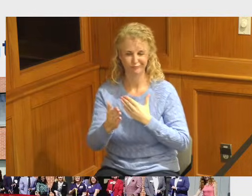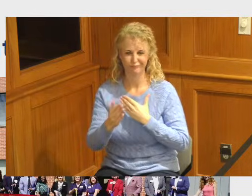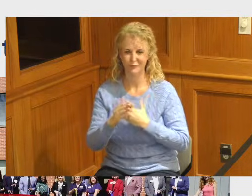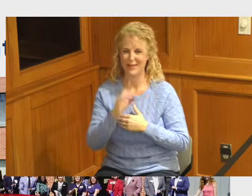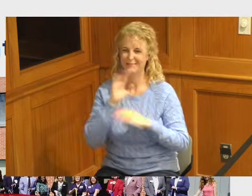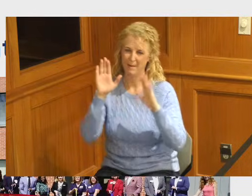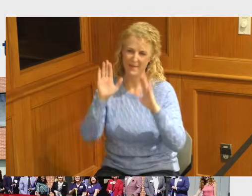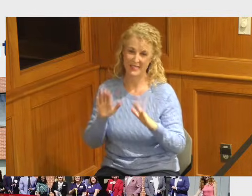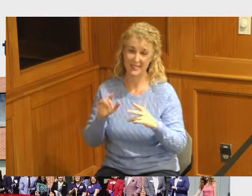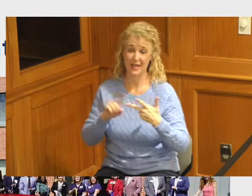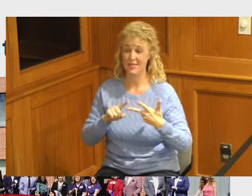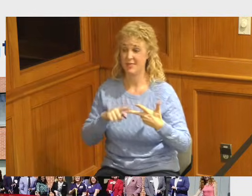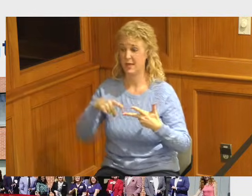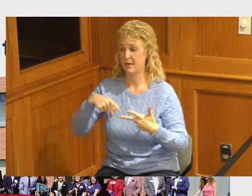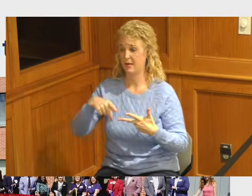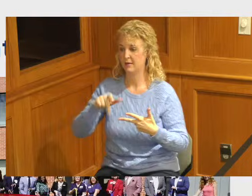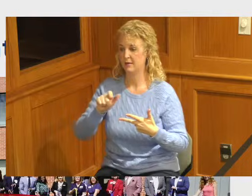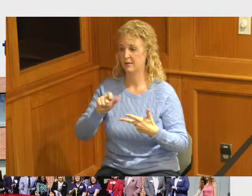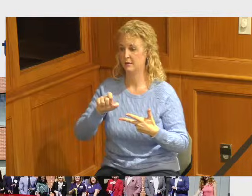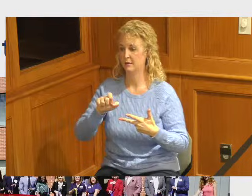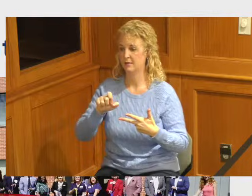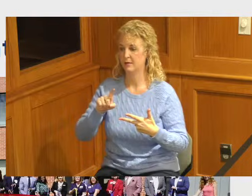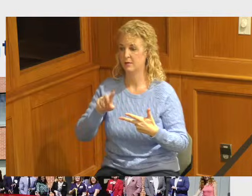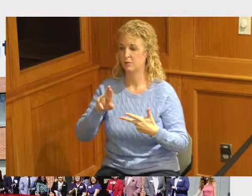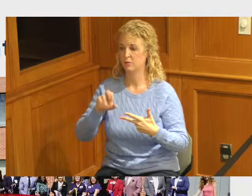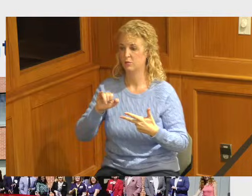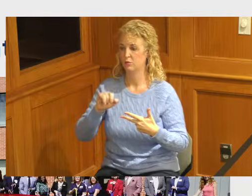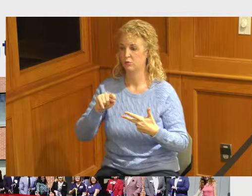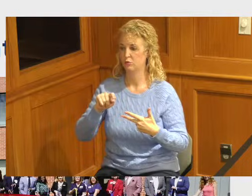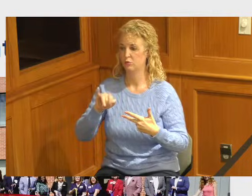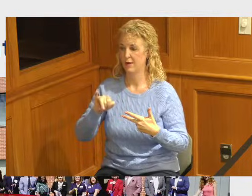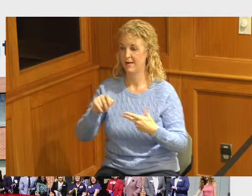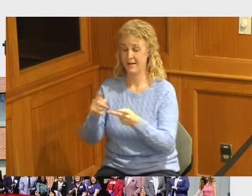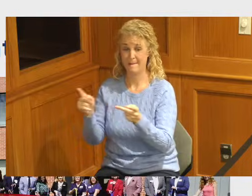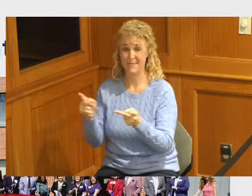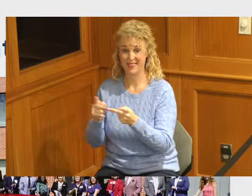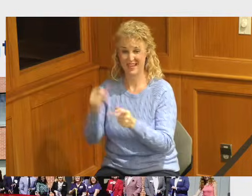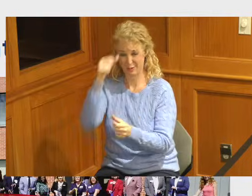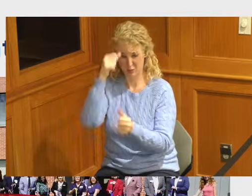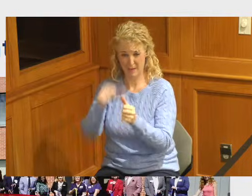And then Pretty Place, which is another example of and was early on, but example of a great senior